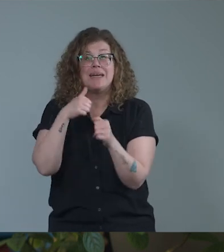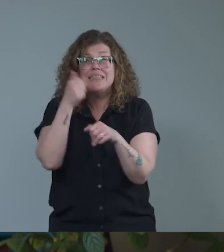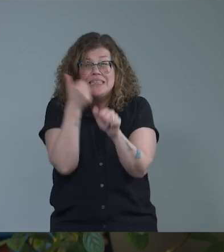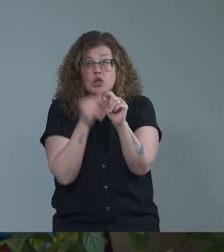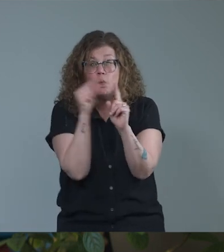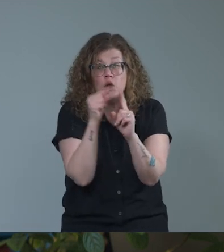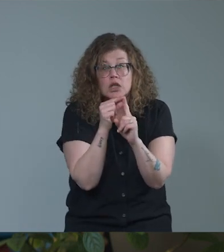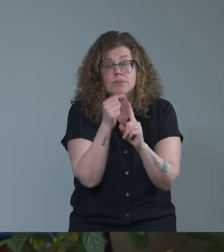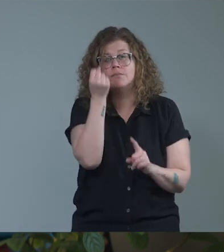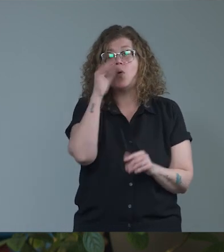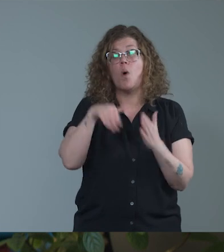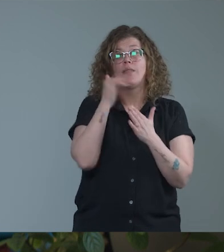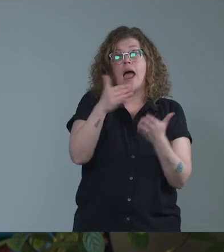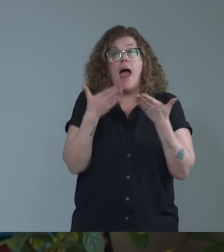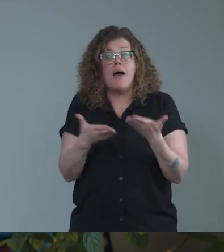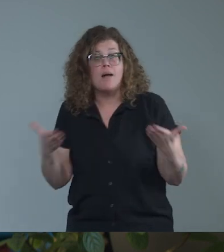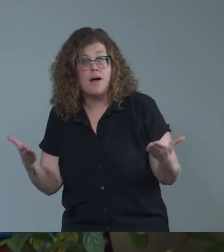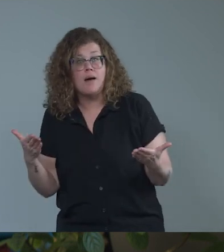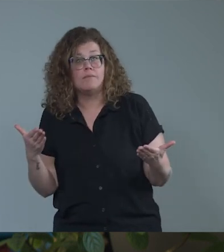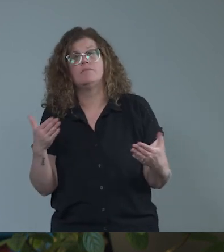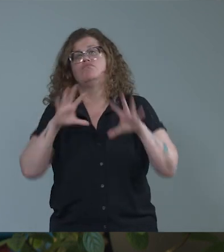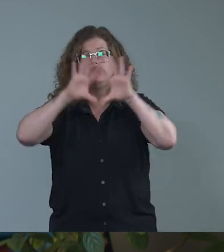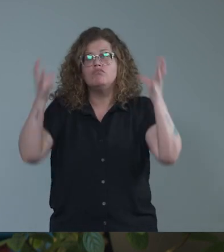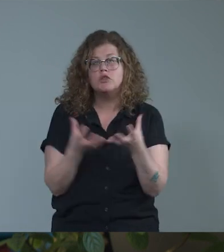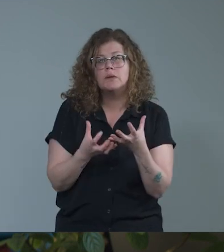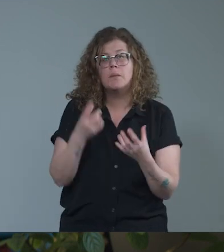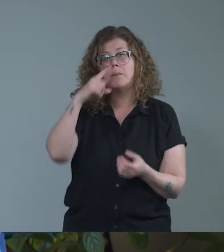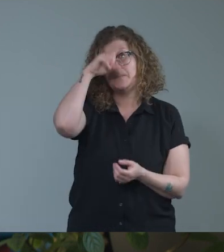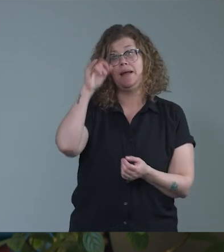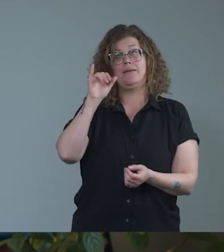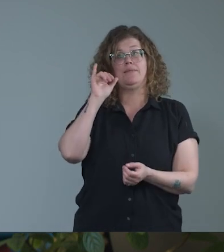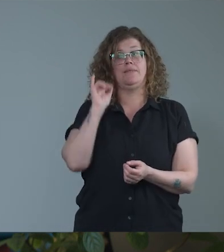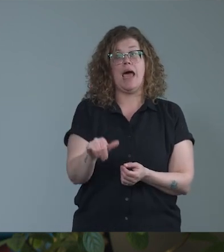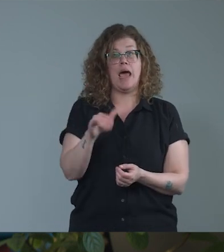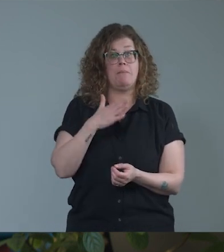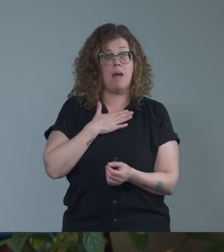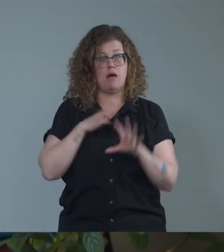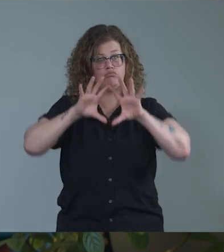but very, very successful. in that respect because the challenge